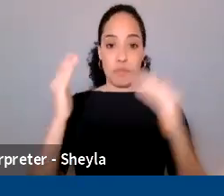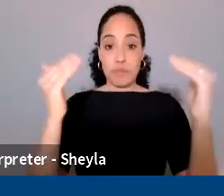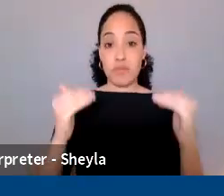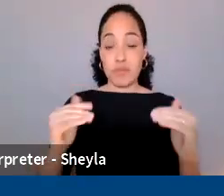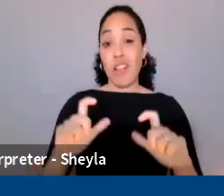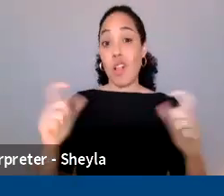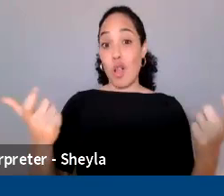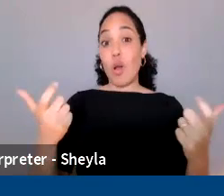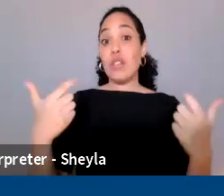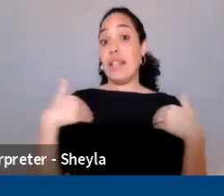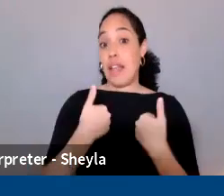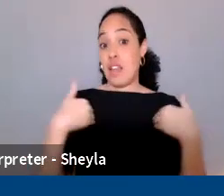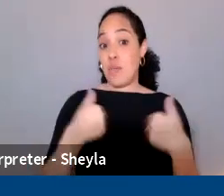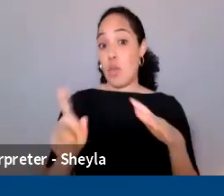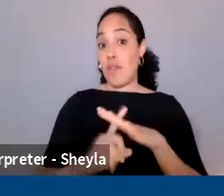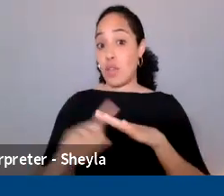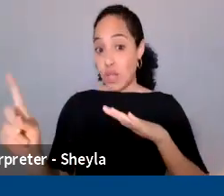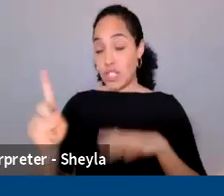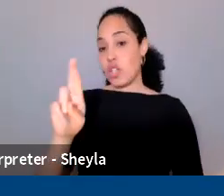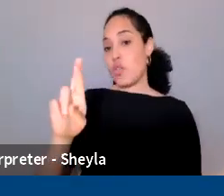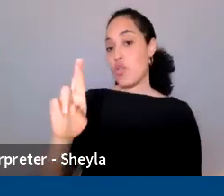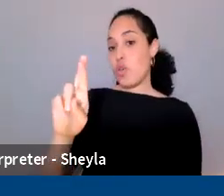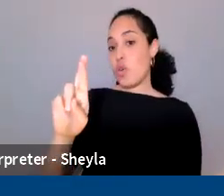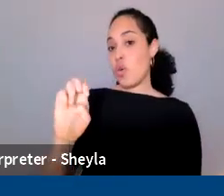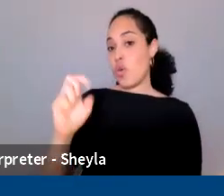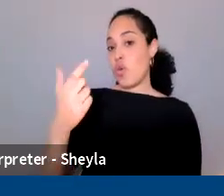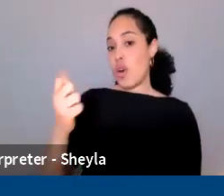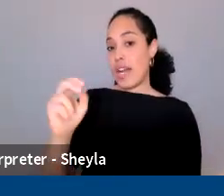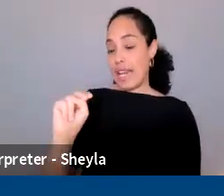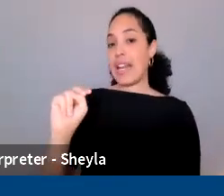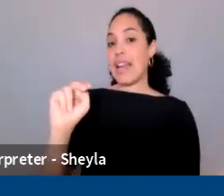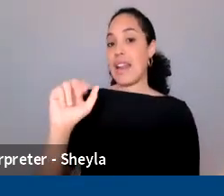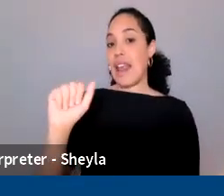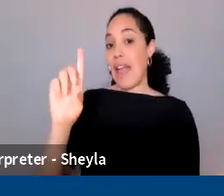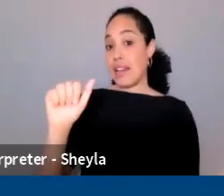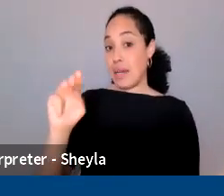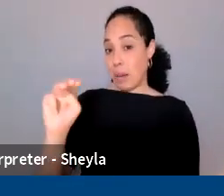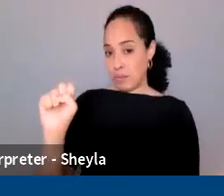have Reagan Adams the veterinary specialist at CSU Extension talking about investment in